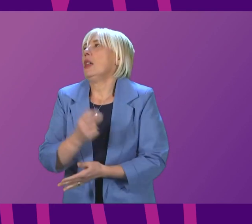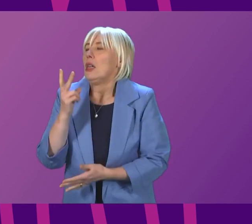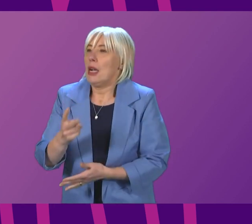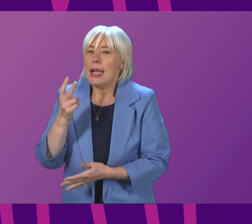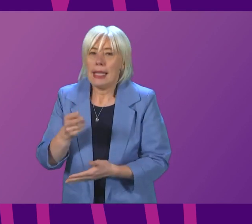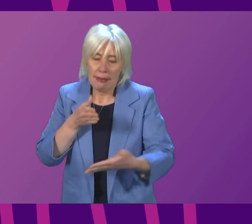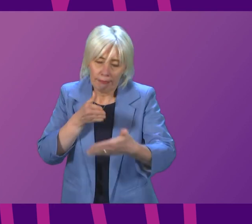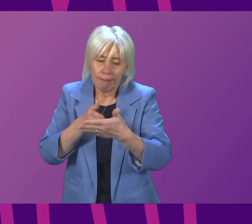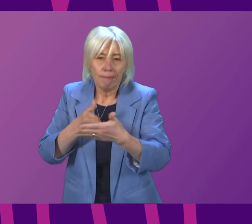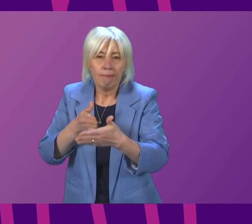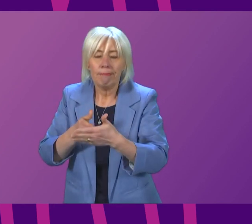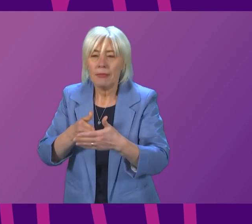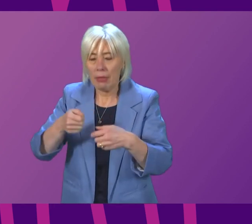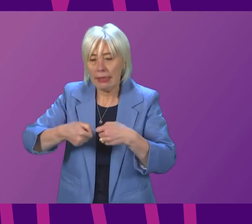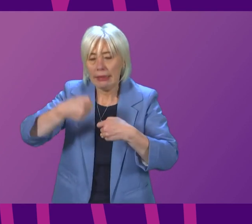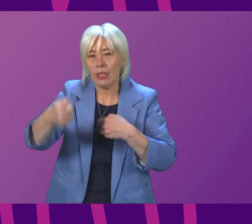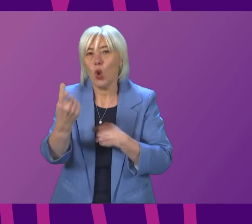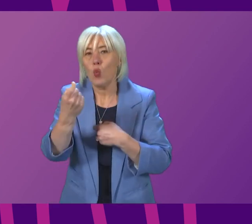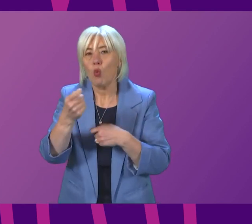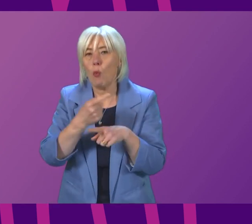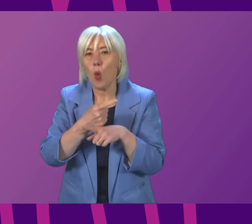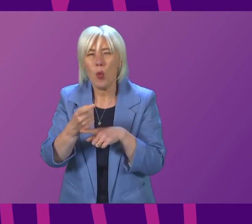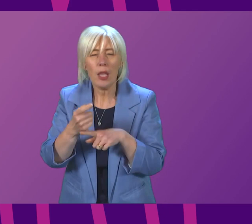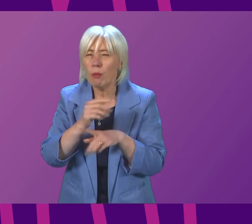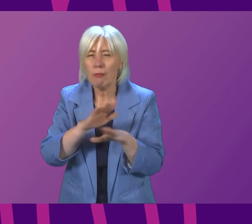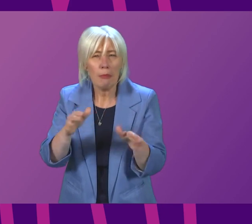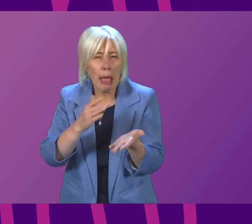Restrictions on them were extended by a further week without any clear evidence.